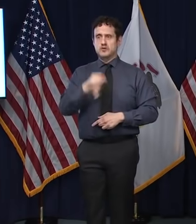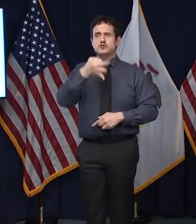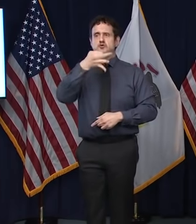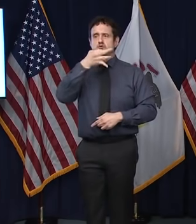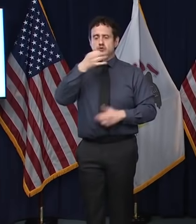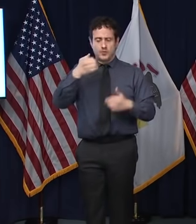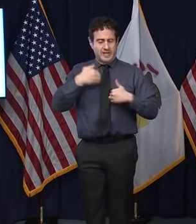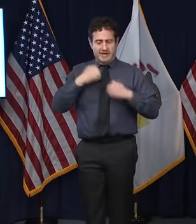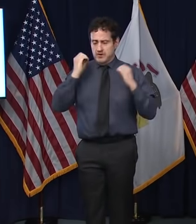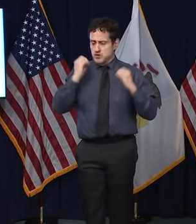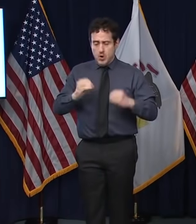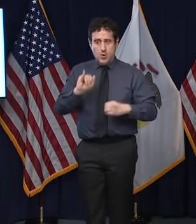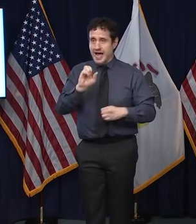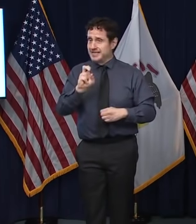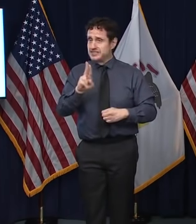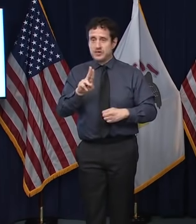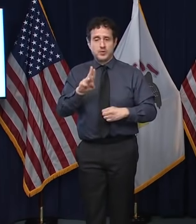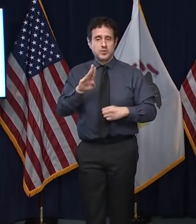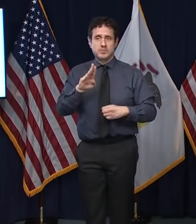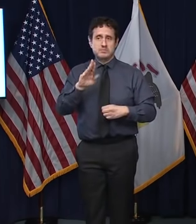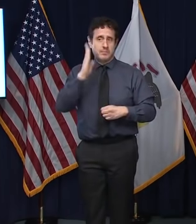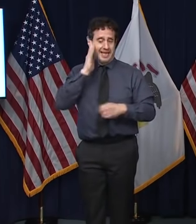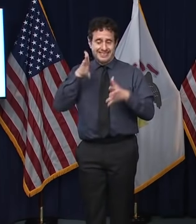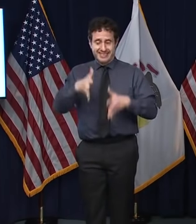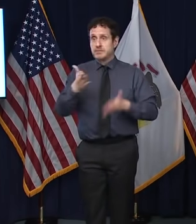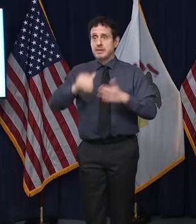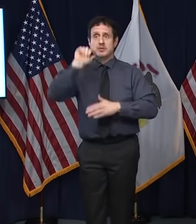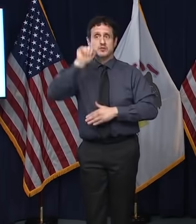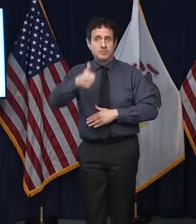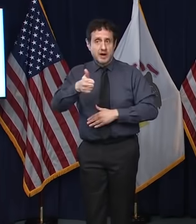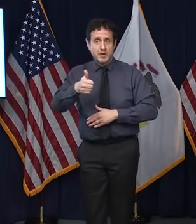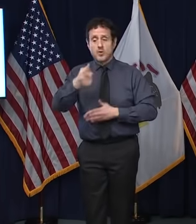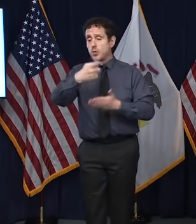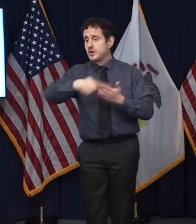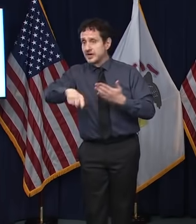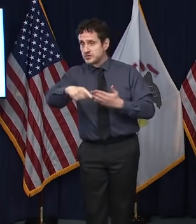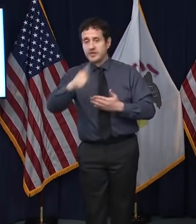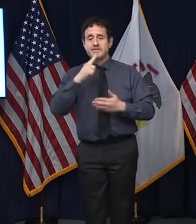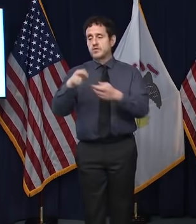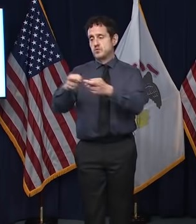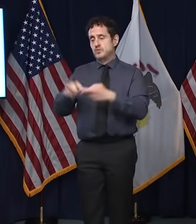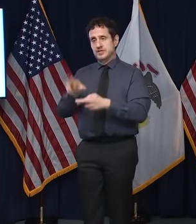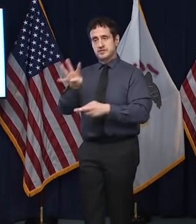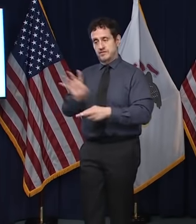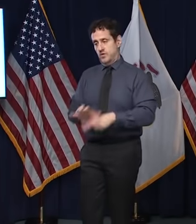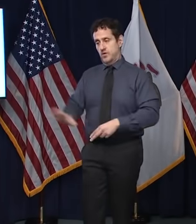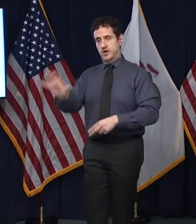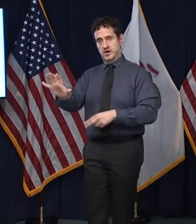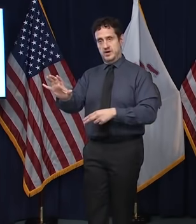five will not have any ICU beds